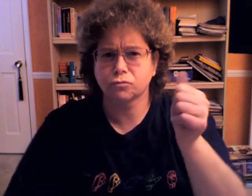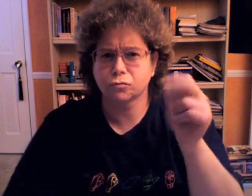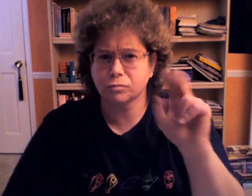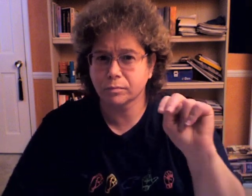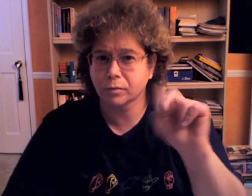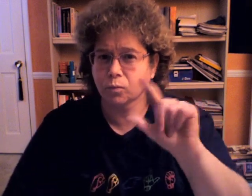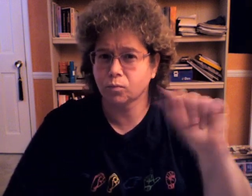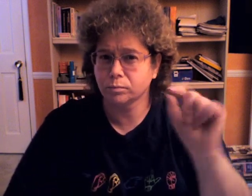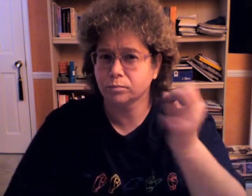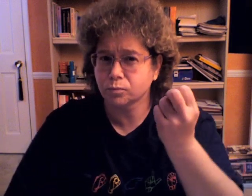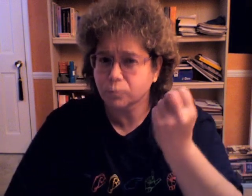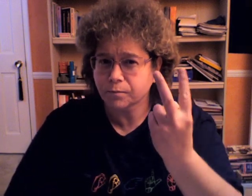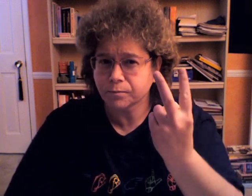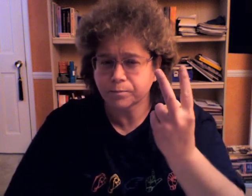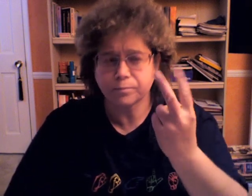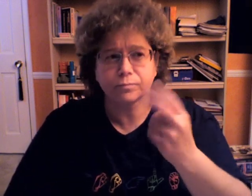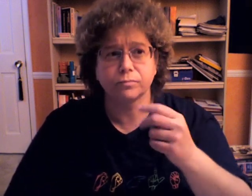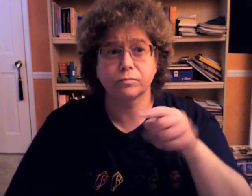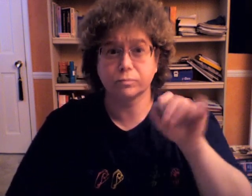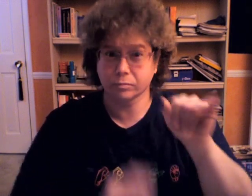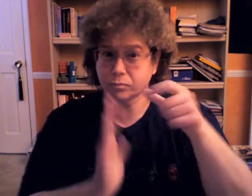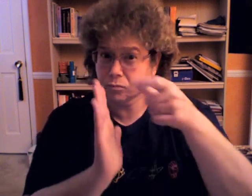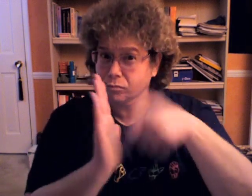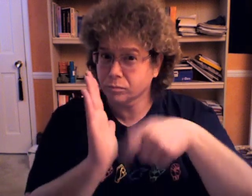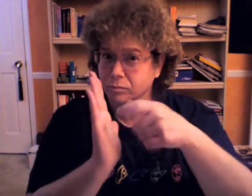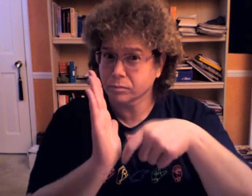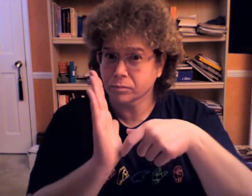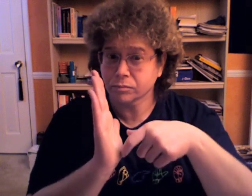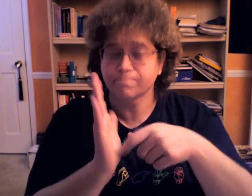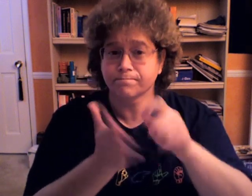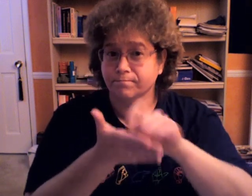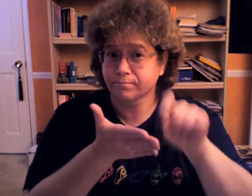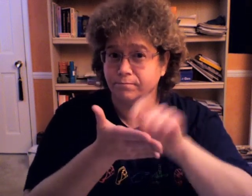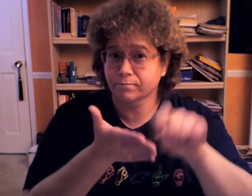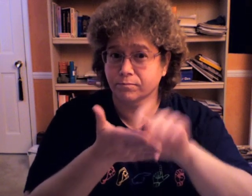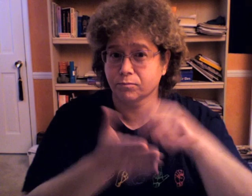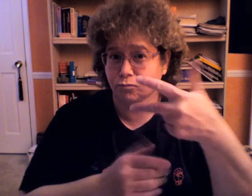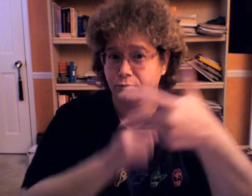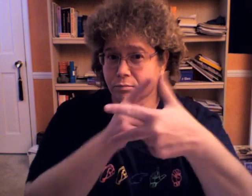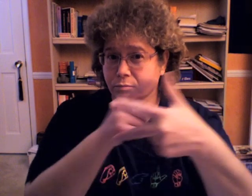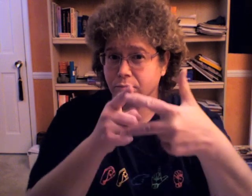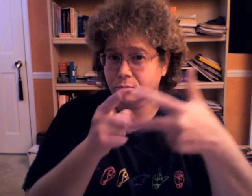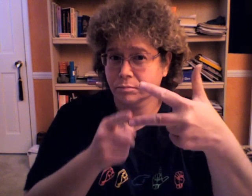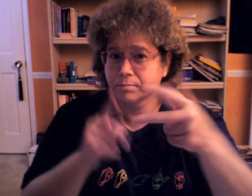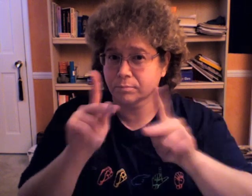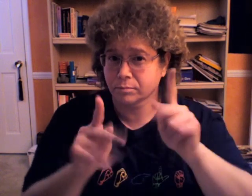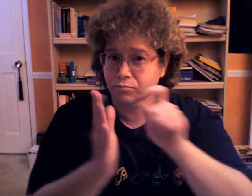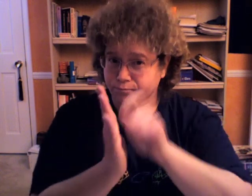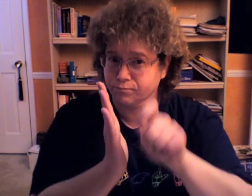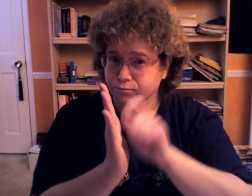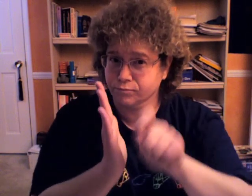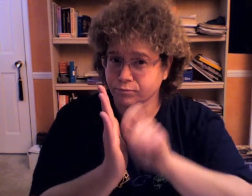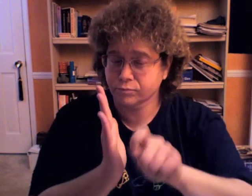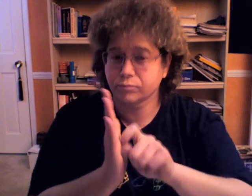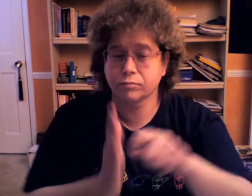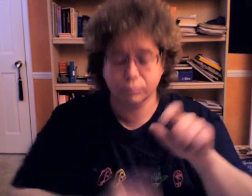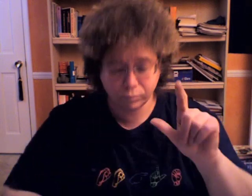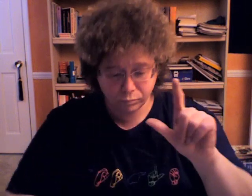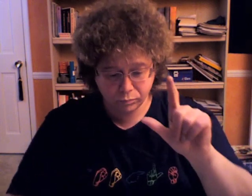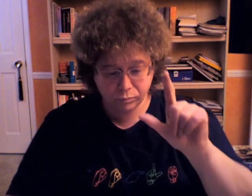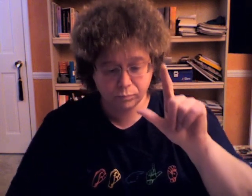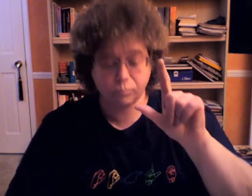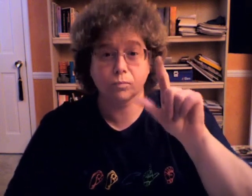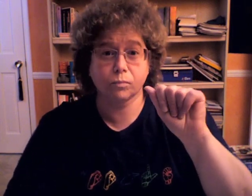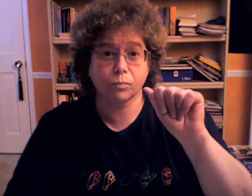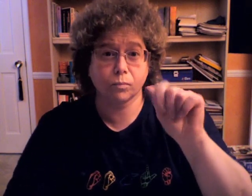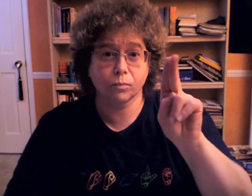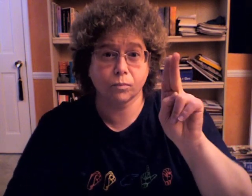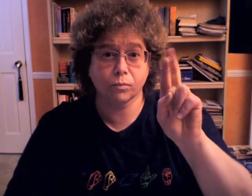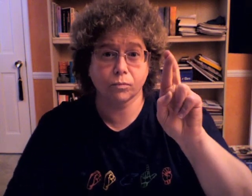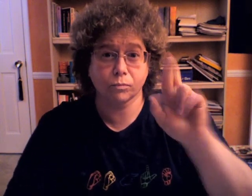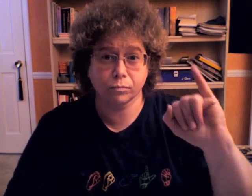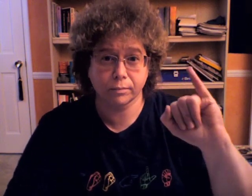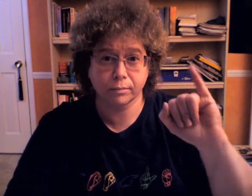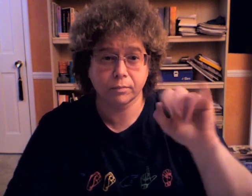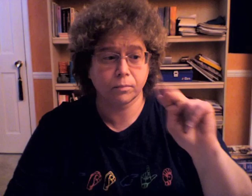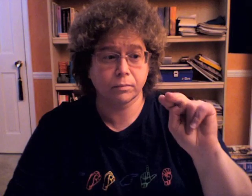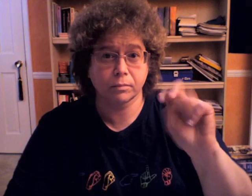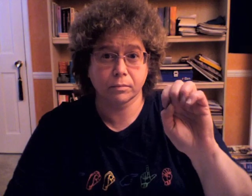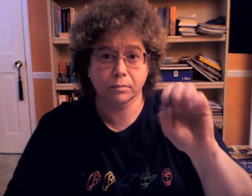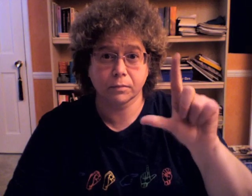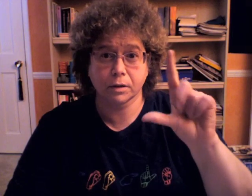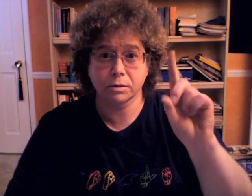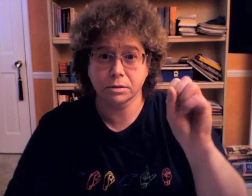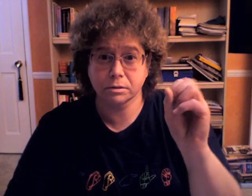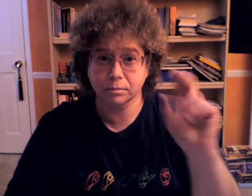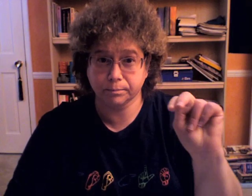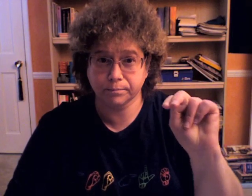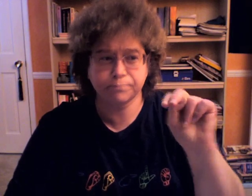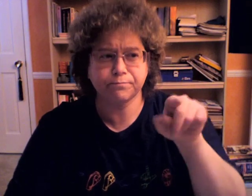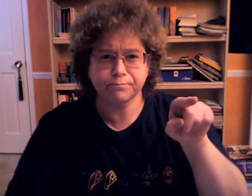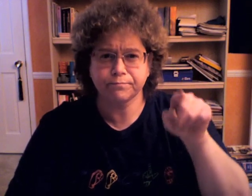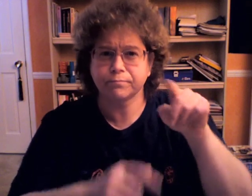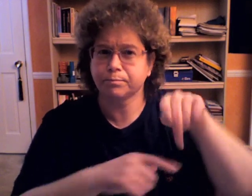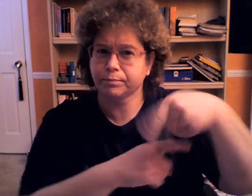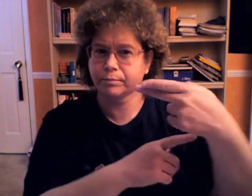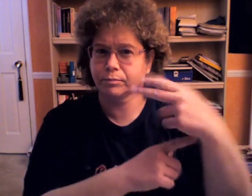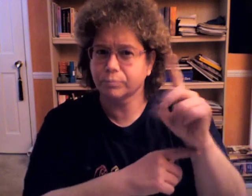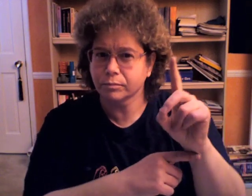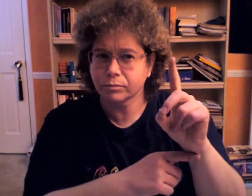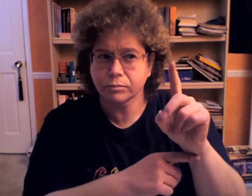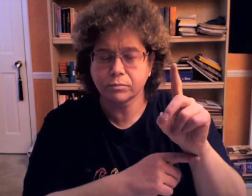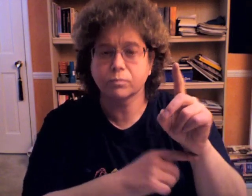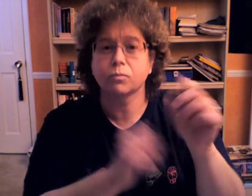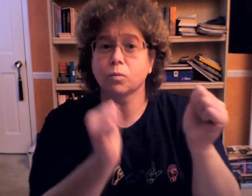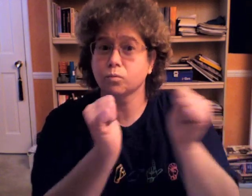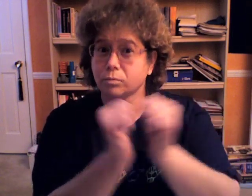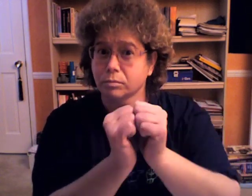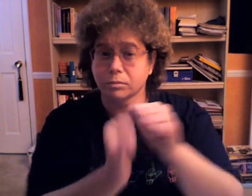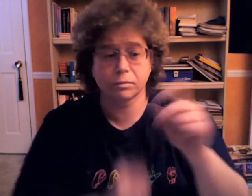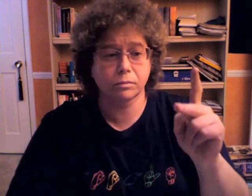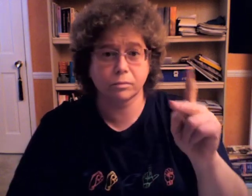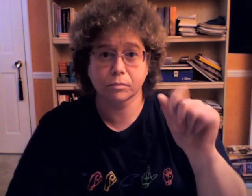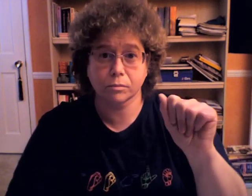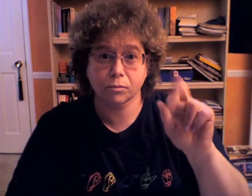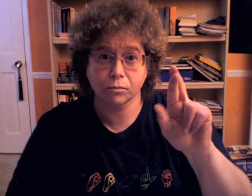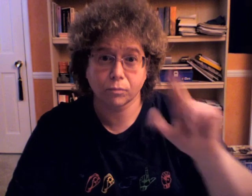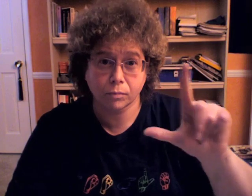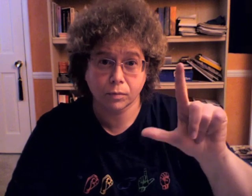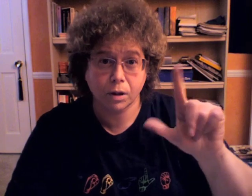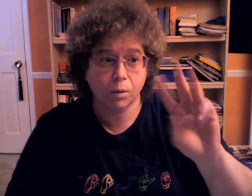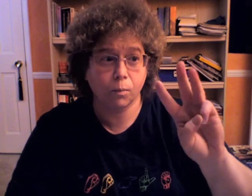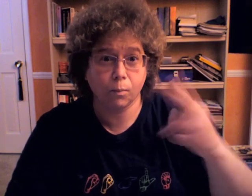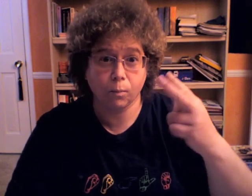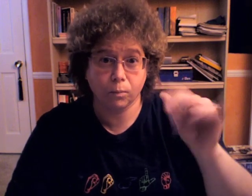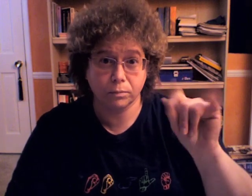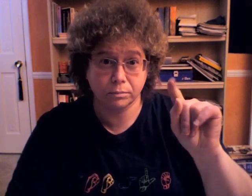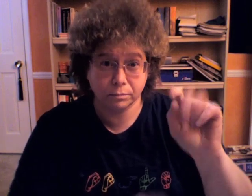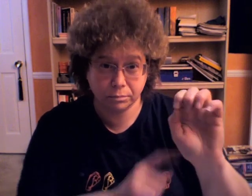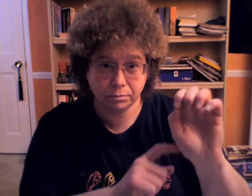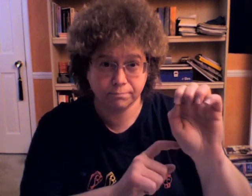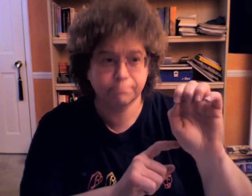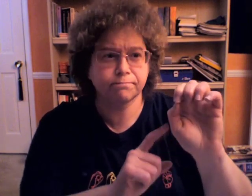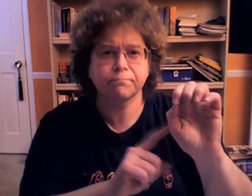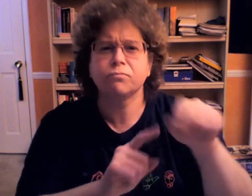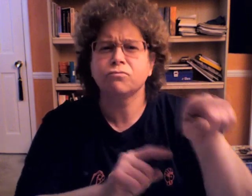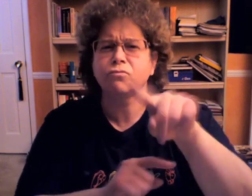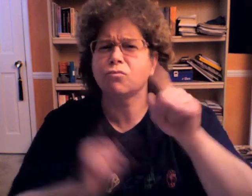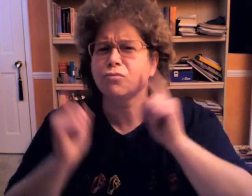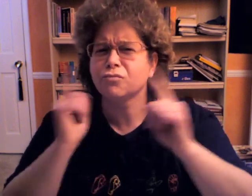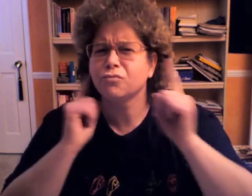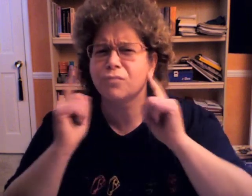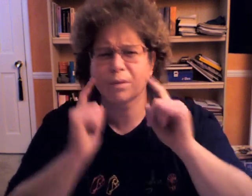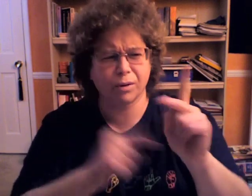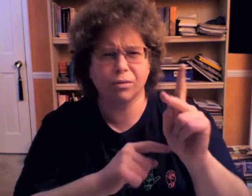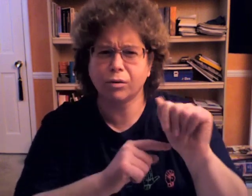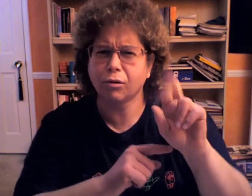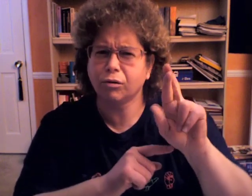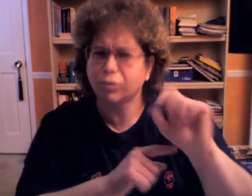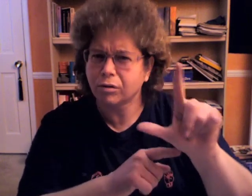2012. The article was co-authored by three people: 1. Lauri Nelson, Ph.D.; 2. Karl White - you might have heard of Karl